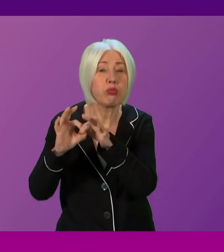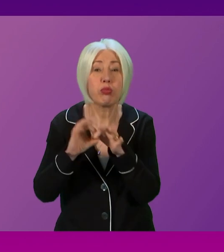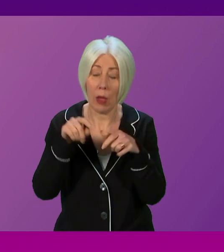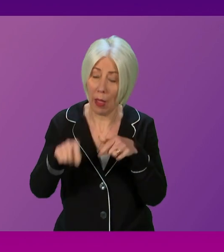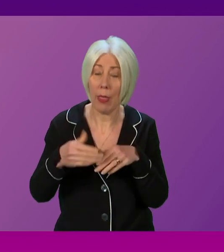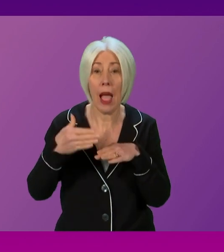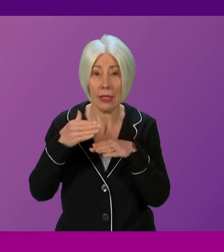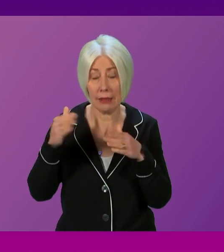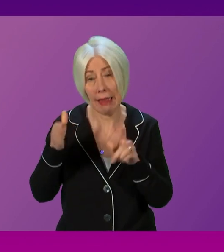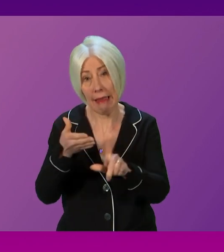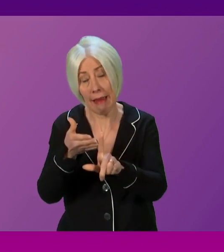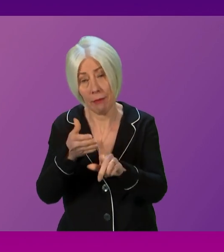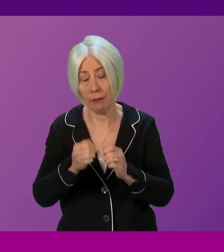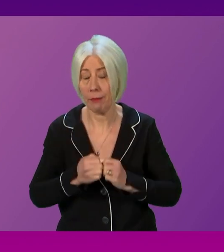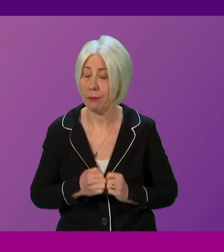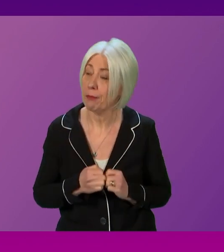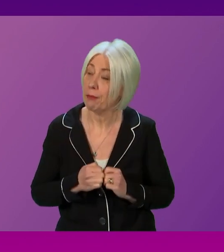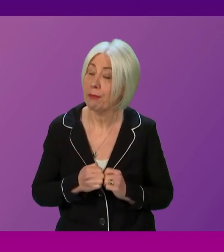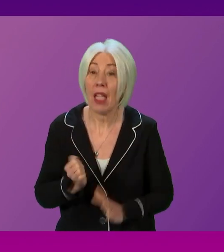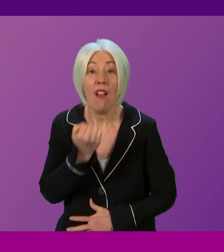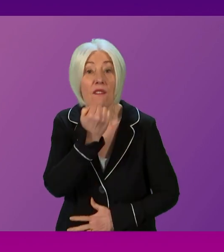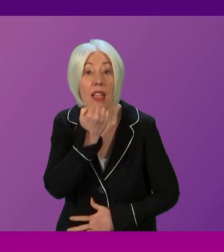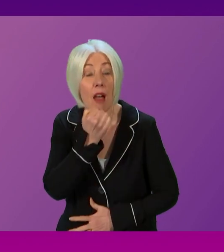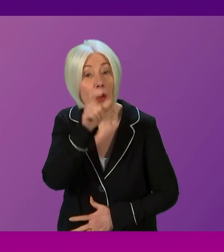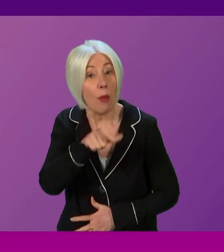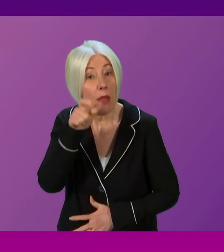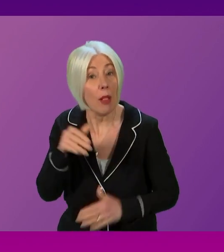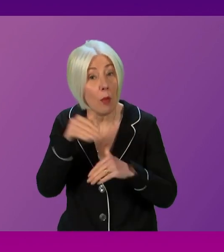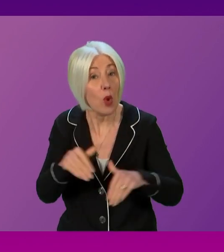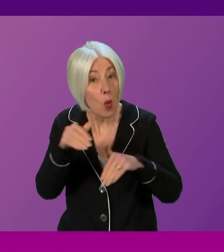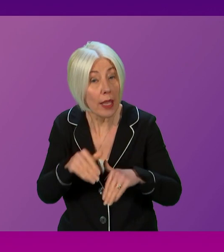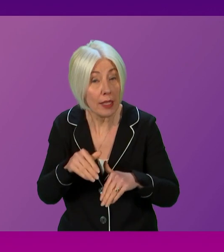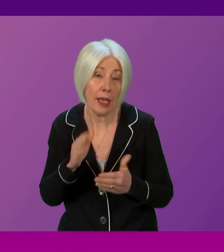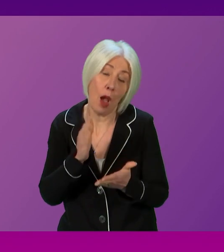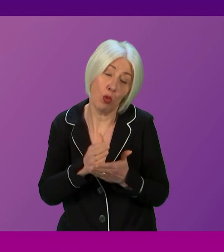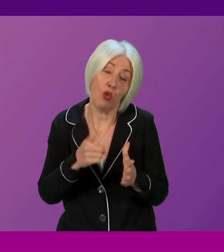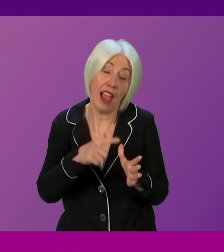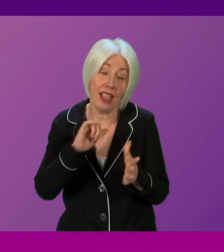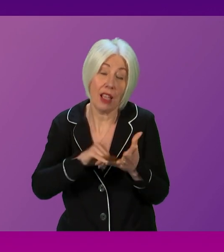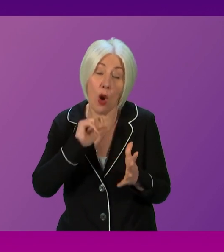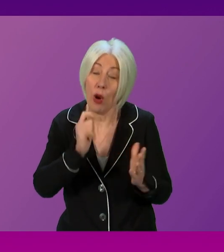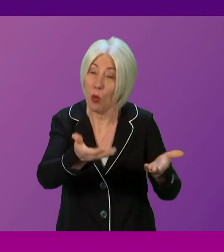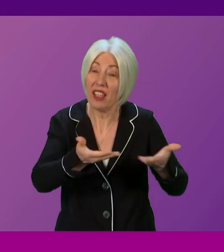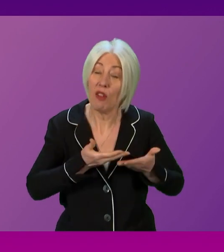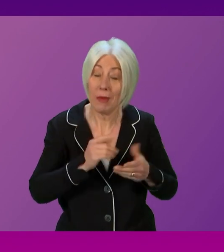Anas Sarwar asked for a specific figure. I suspect that he is about to give that to me but, if he does not, I will provide it to him later.